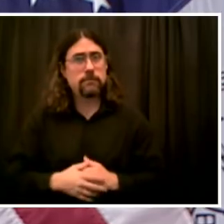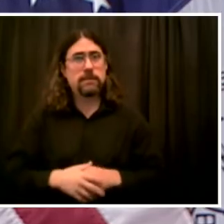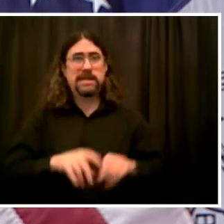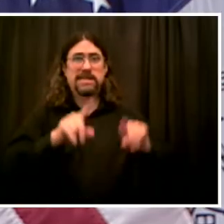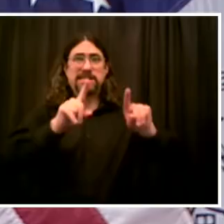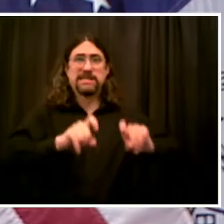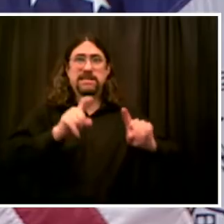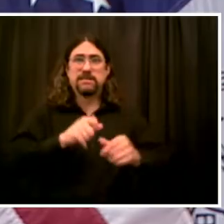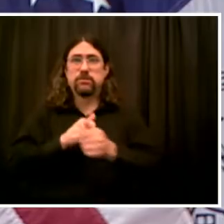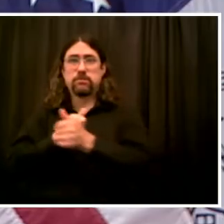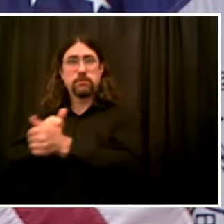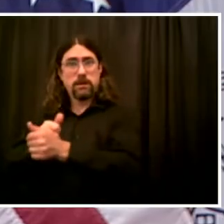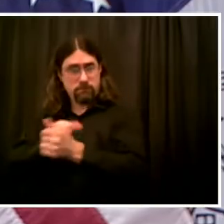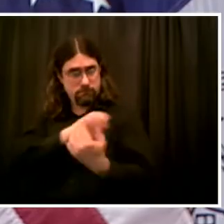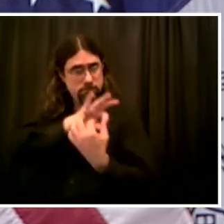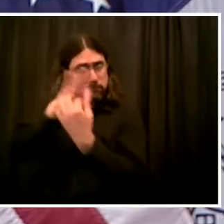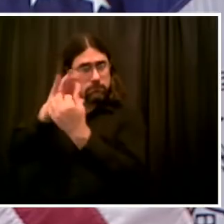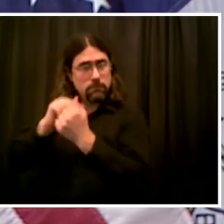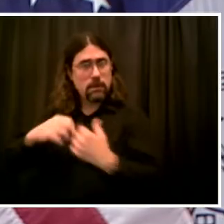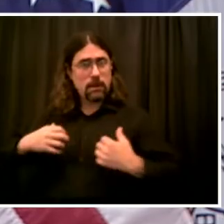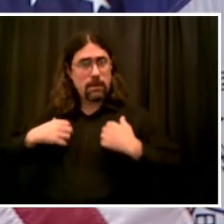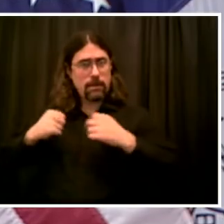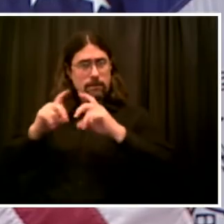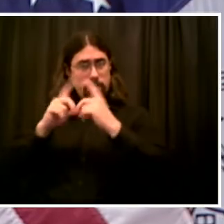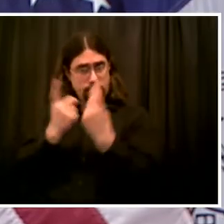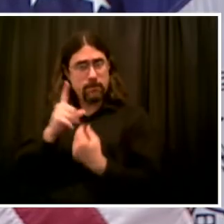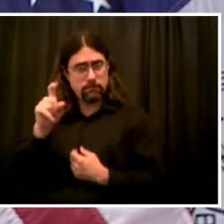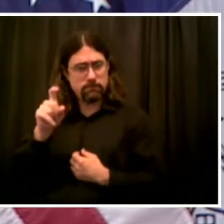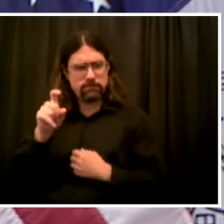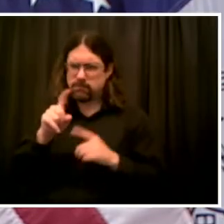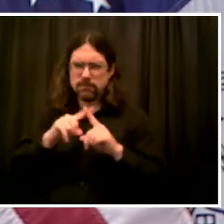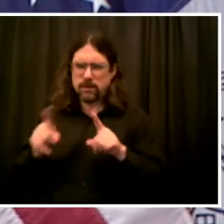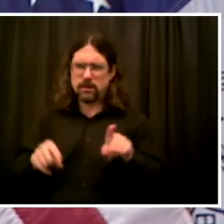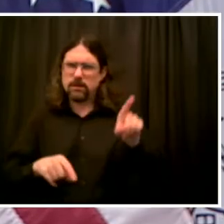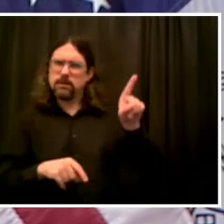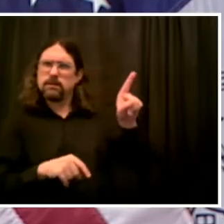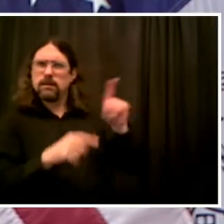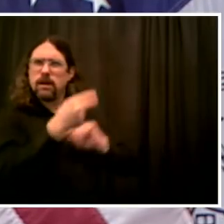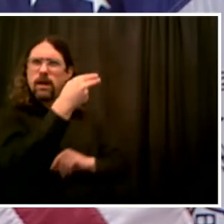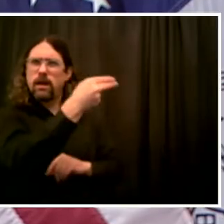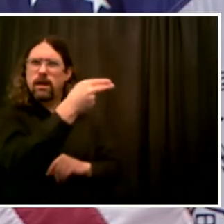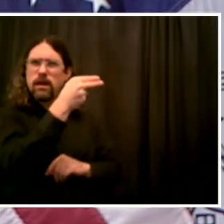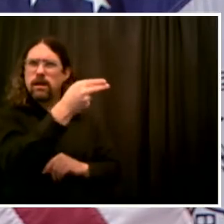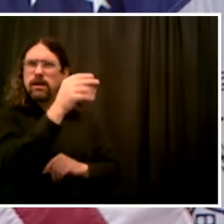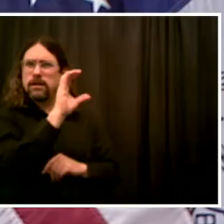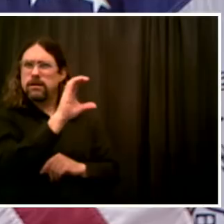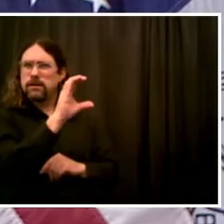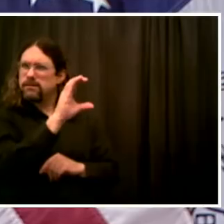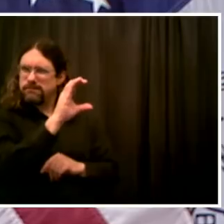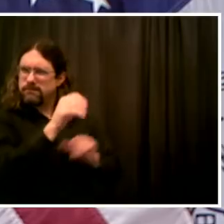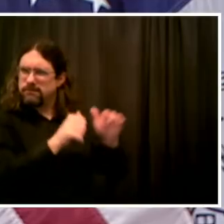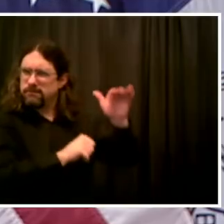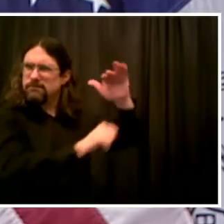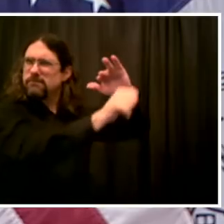IN YOUR DECISION. MOVING TO HEALTH AND HOSPITALS. COSENDQU ETISON, FOLLOW-UP ON THE